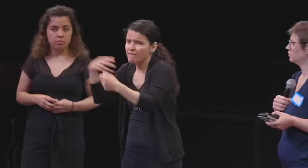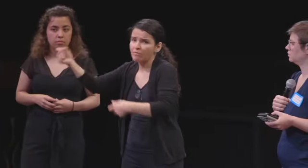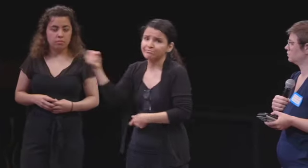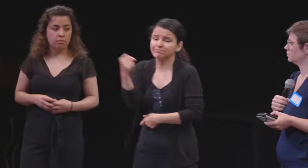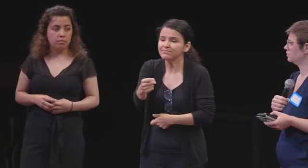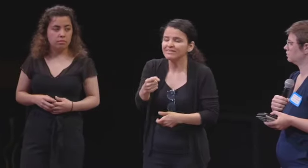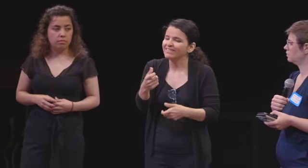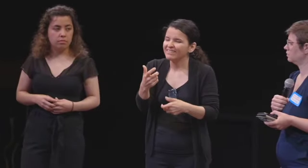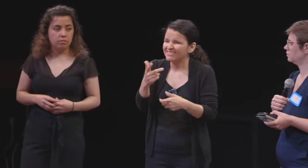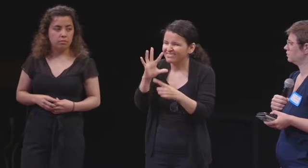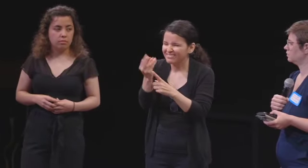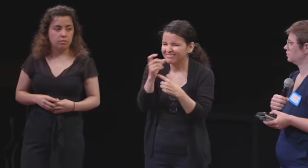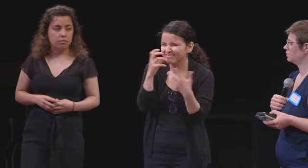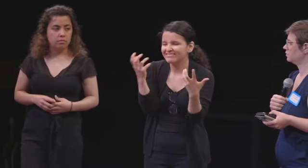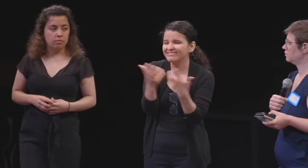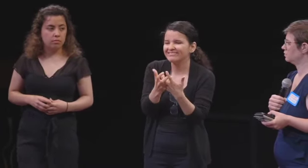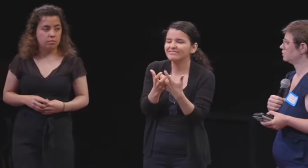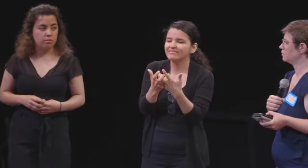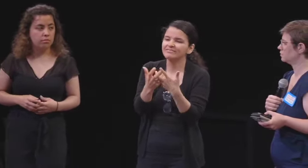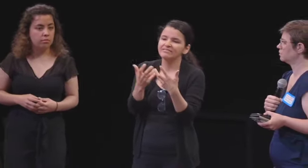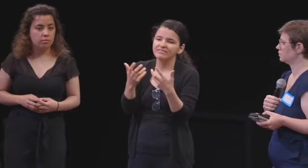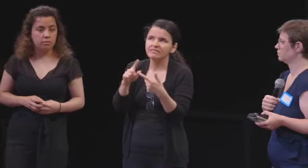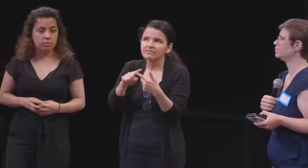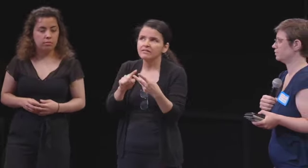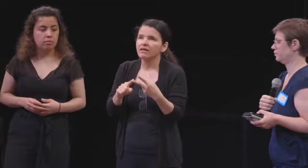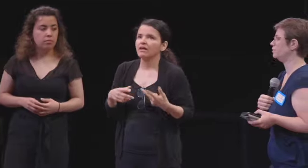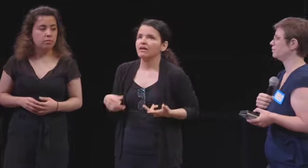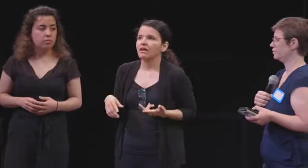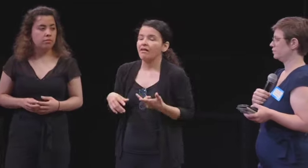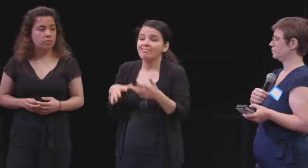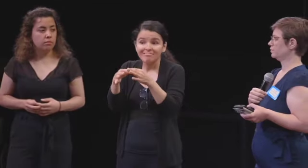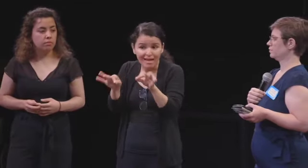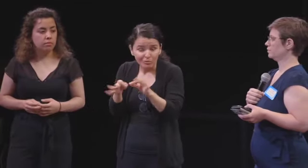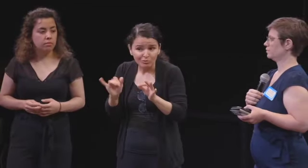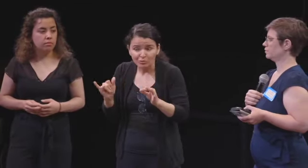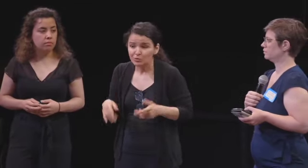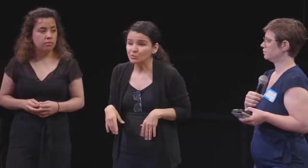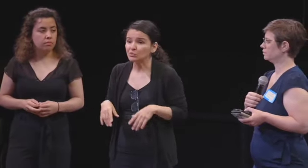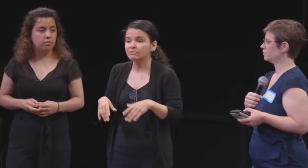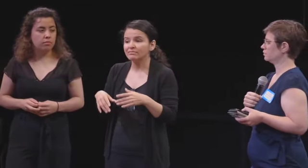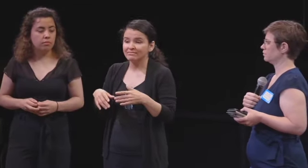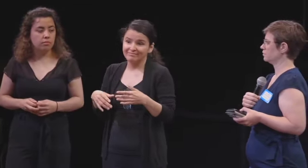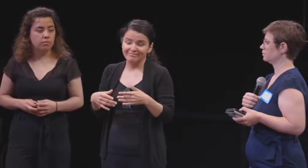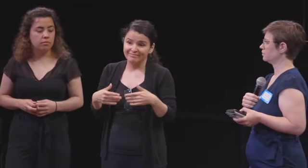So you don't want someone who just graduated from school coming in because there may not be a match with a act,